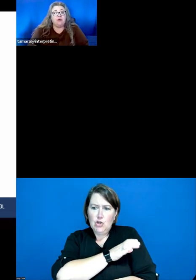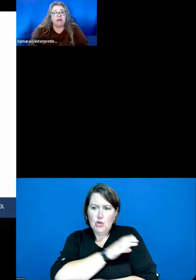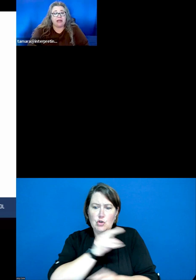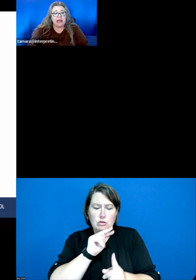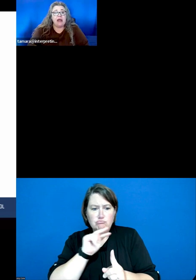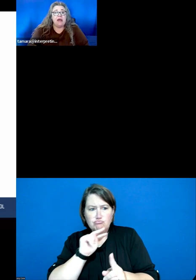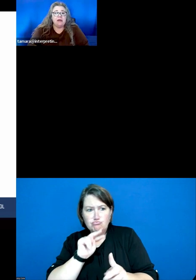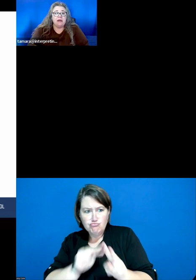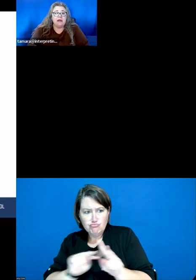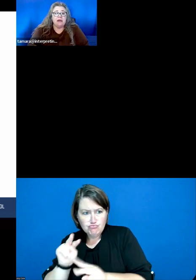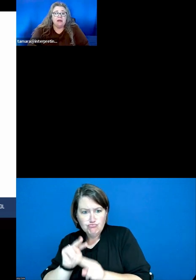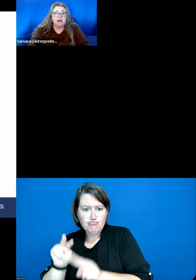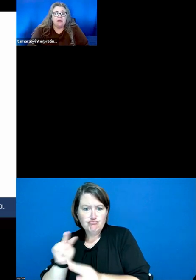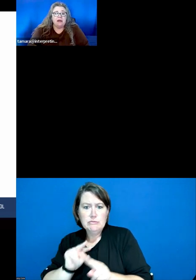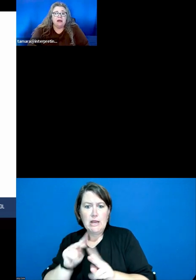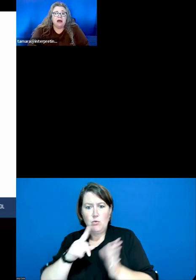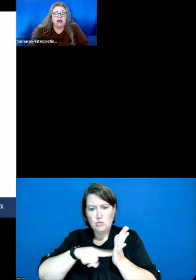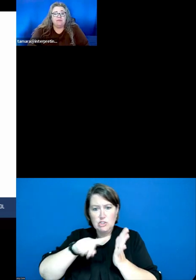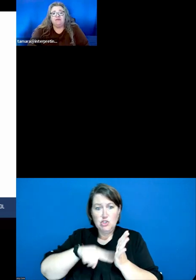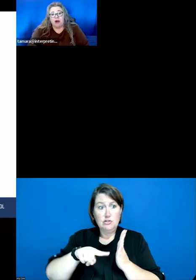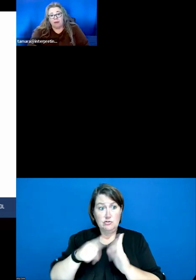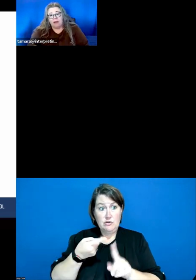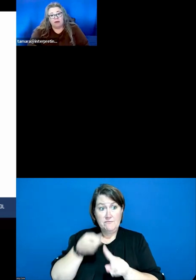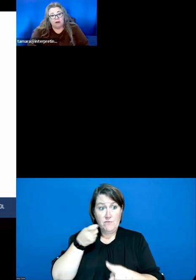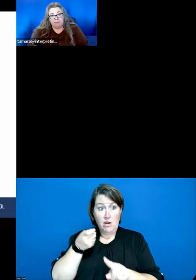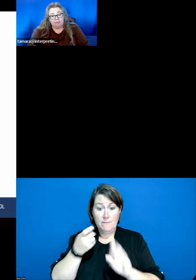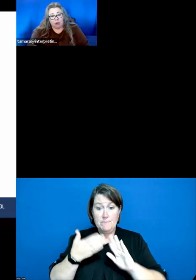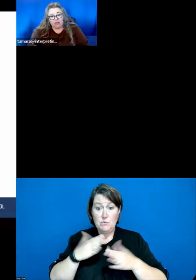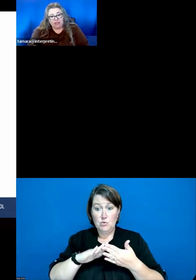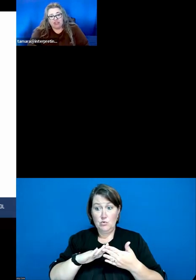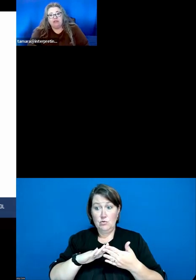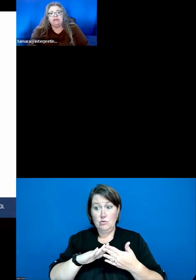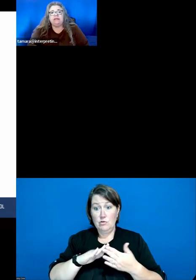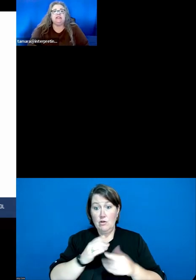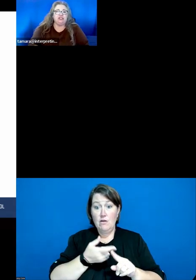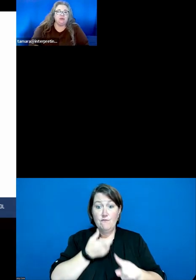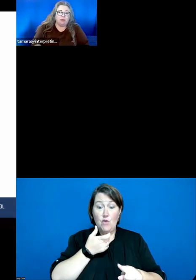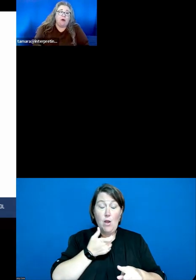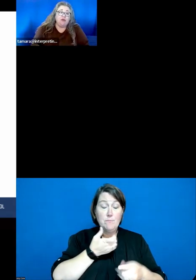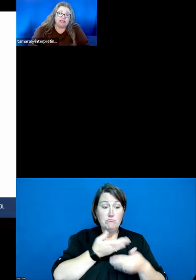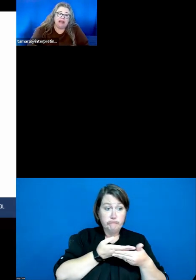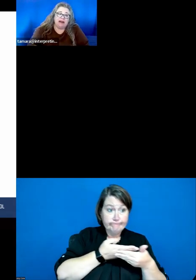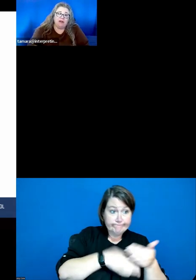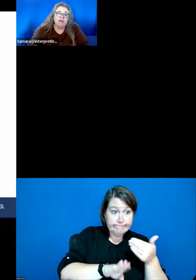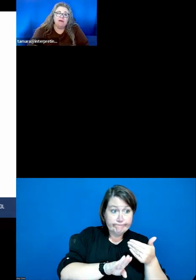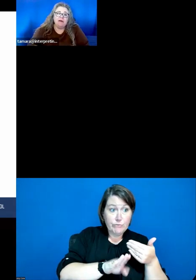the community from birthing children to postnatal.